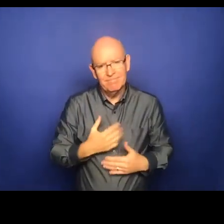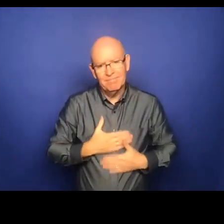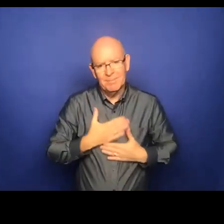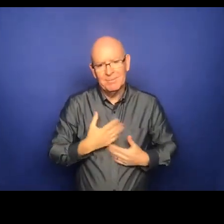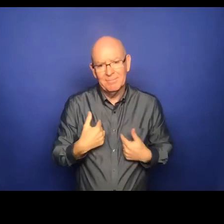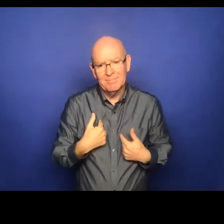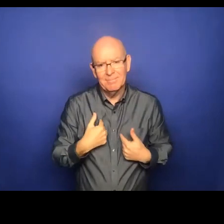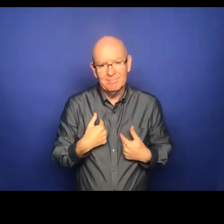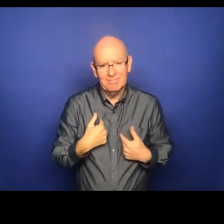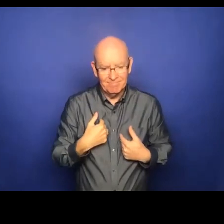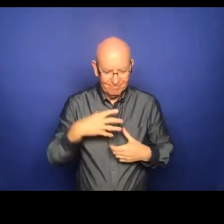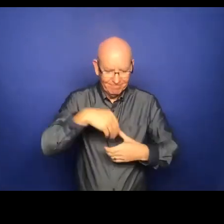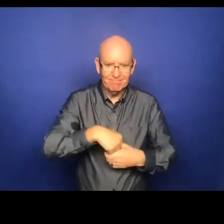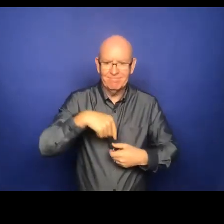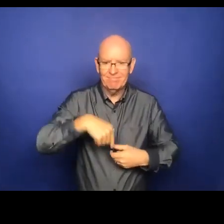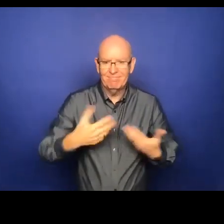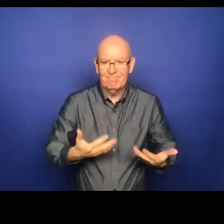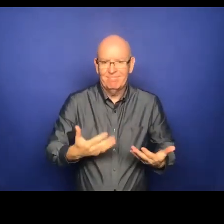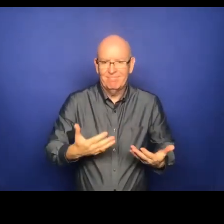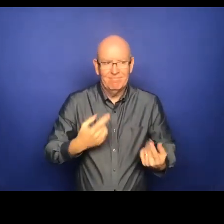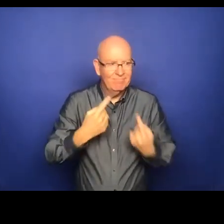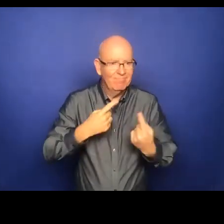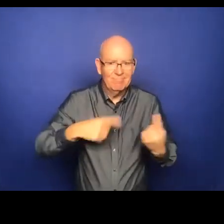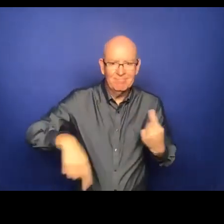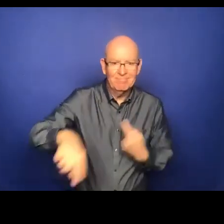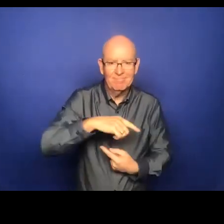proat, HR. We are delighted to be a part of this